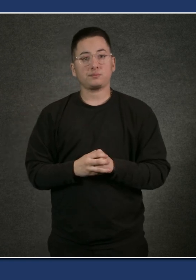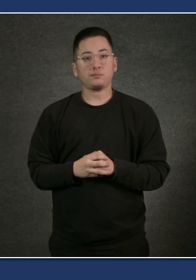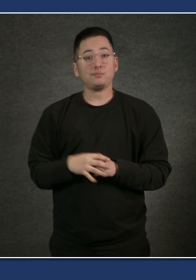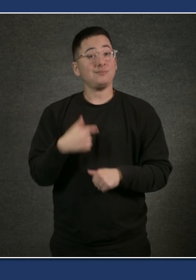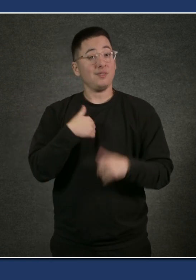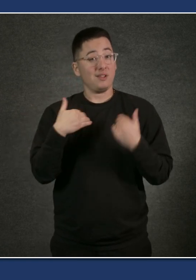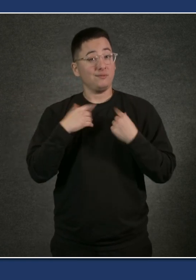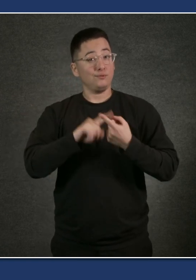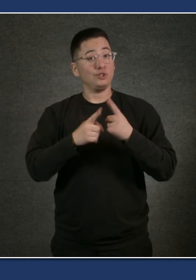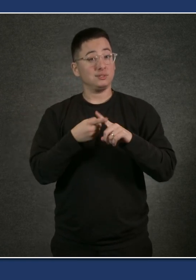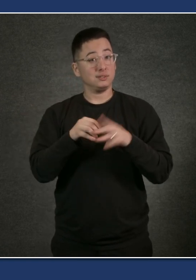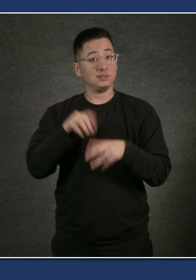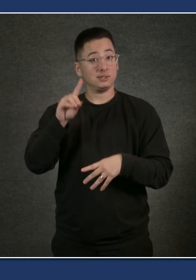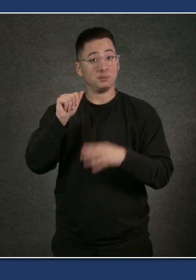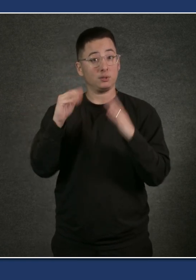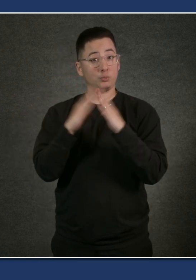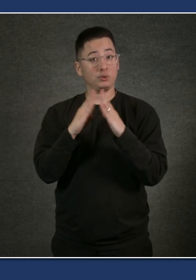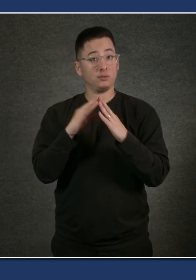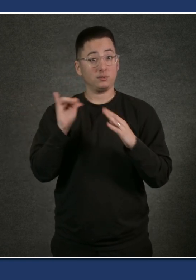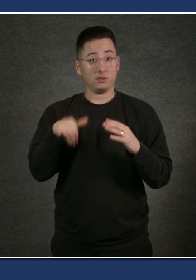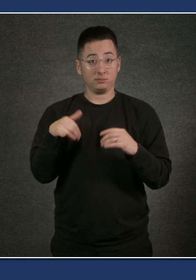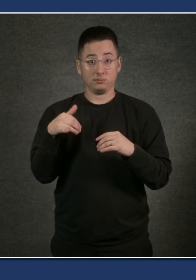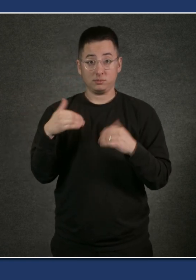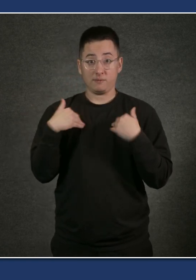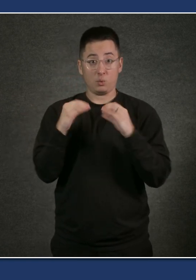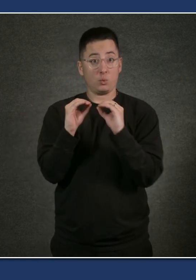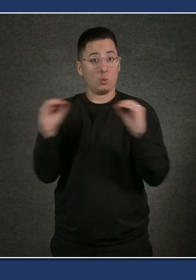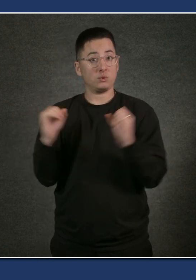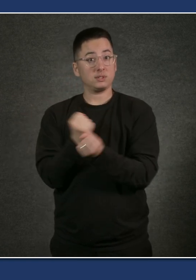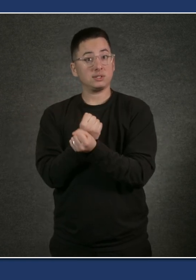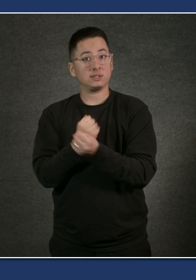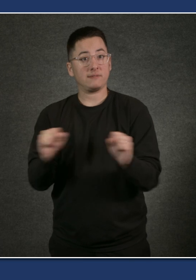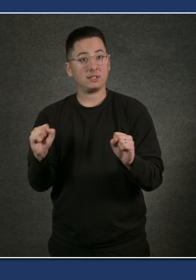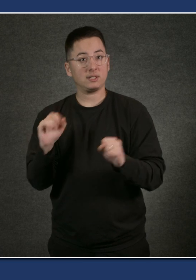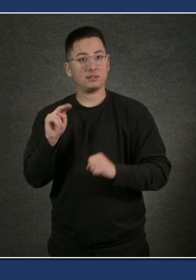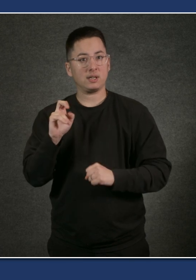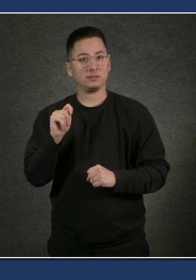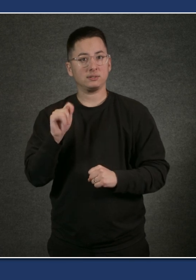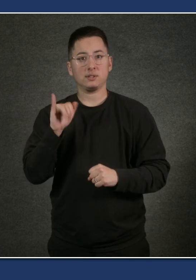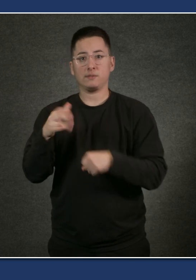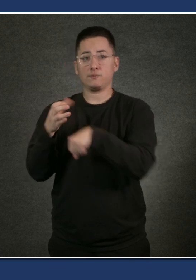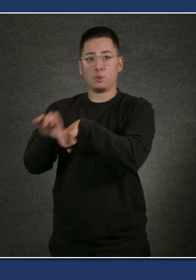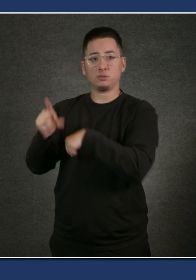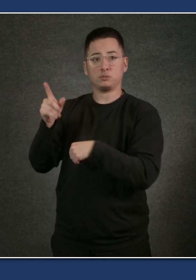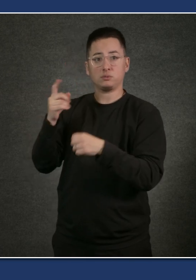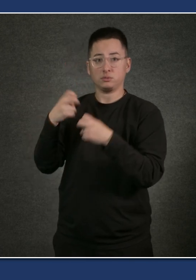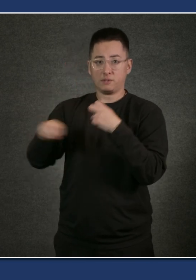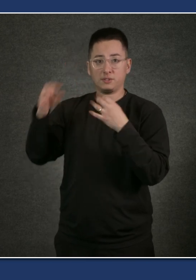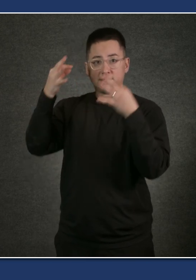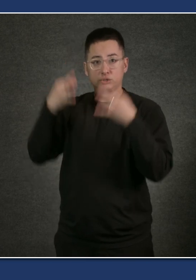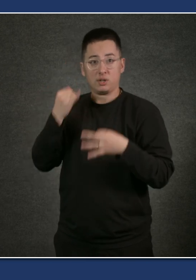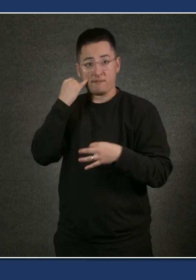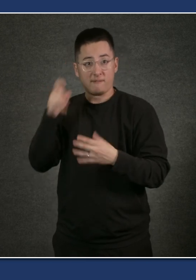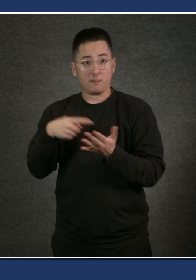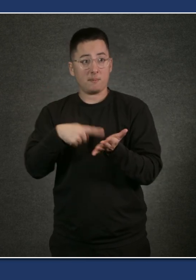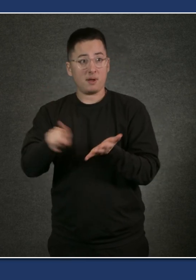However, he may be forced to retire at 65 for him to be able to maintain his benefits.